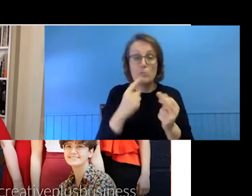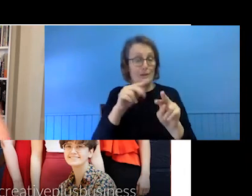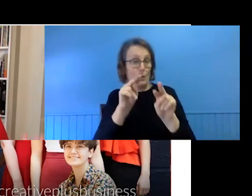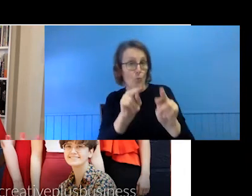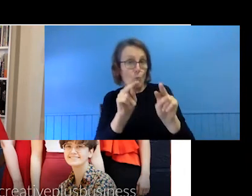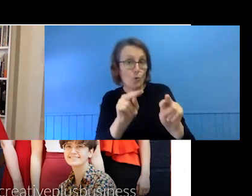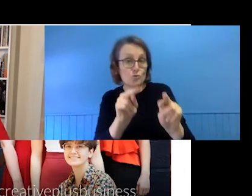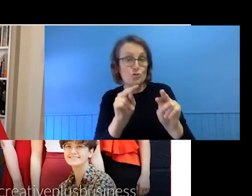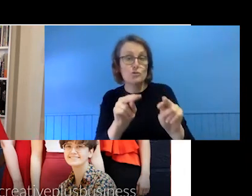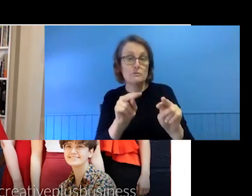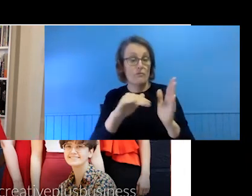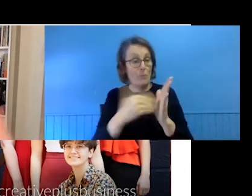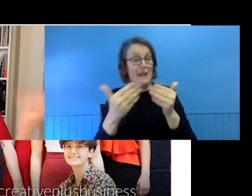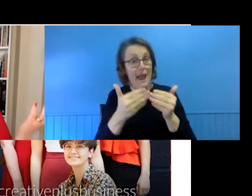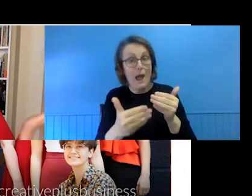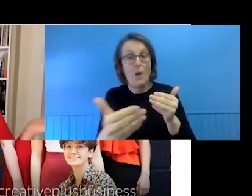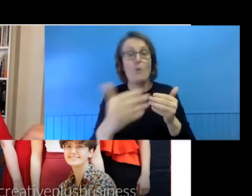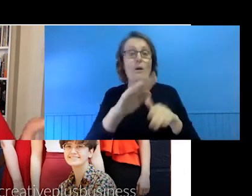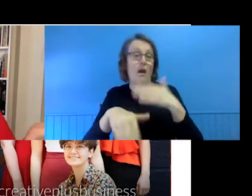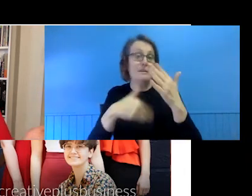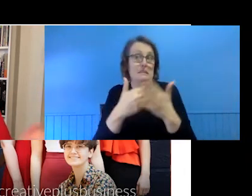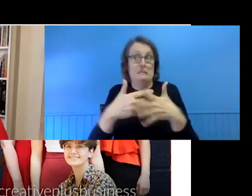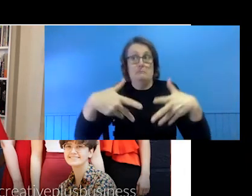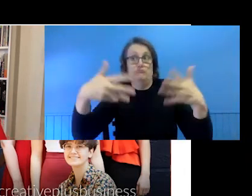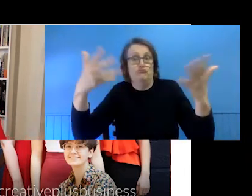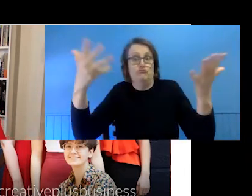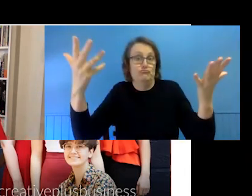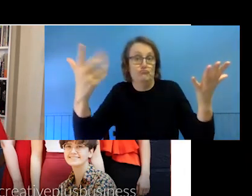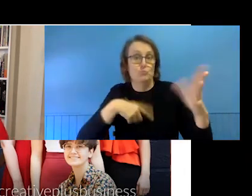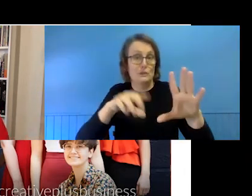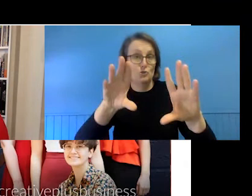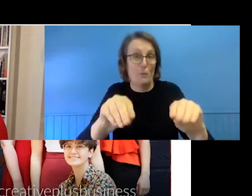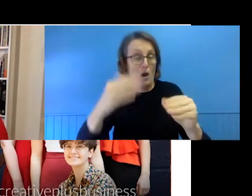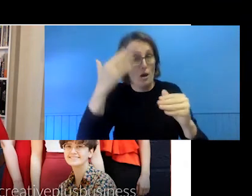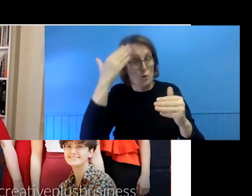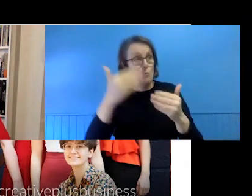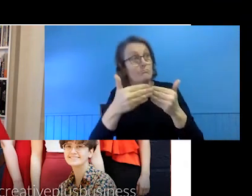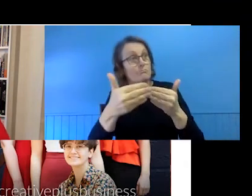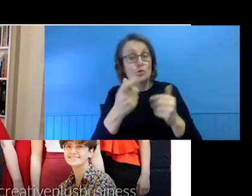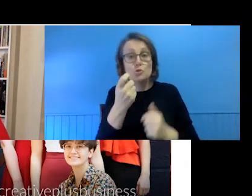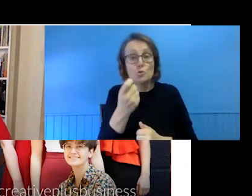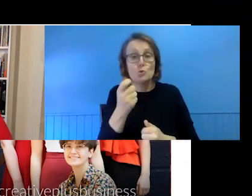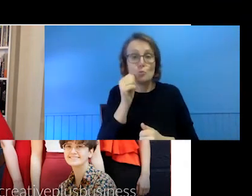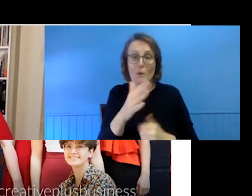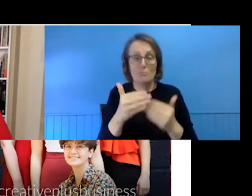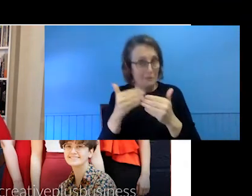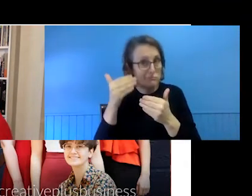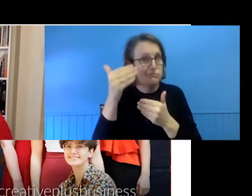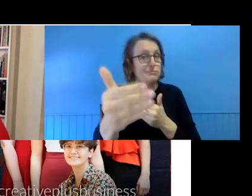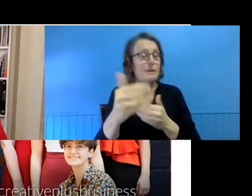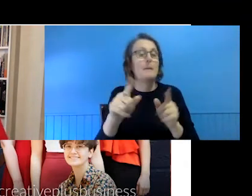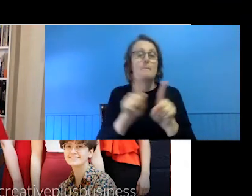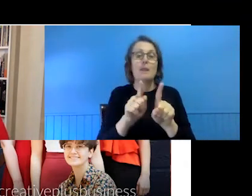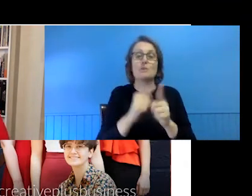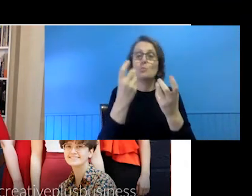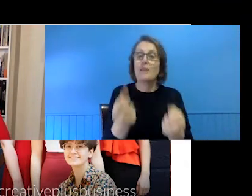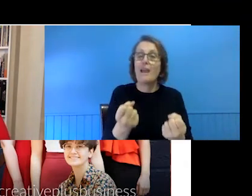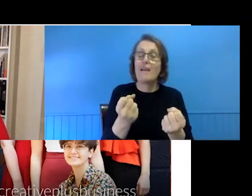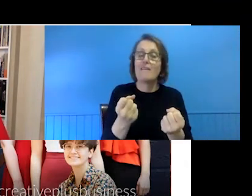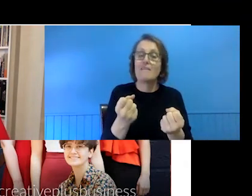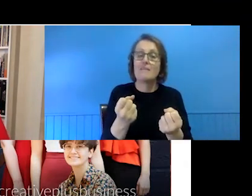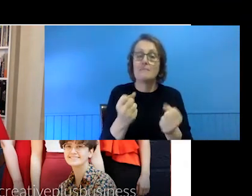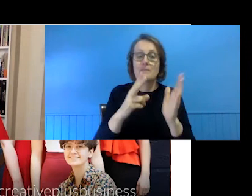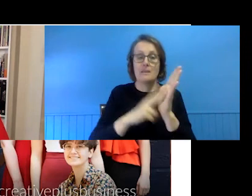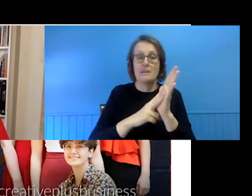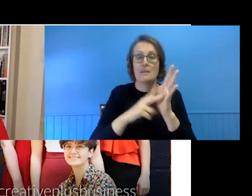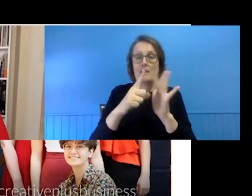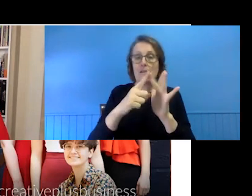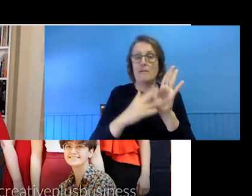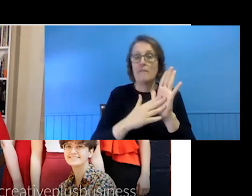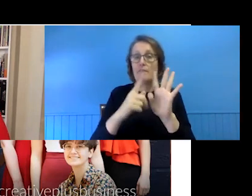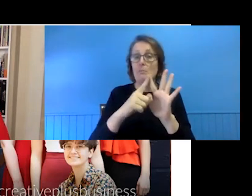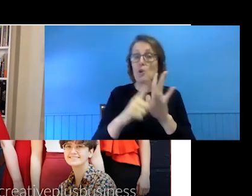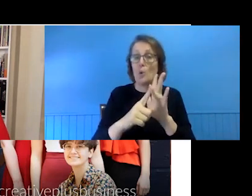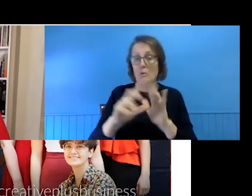there to watch. We also have a Vimeo Channel which has these web casts in